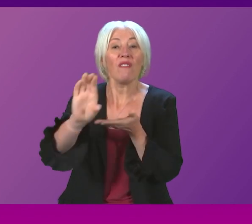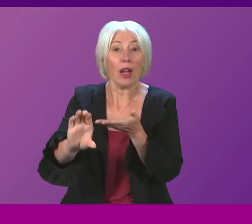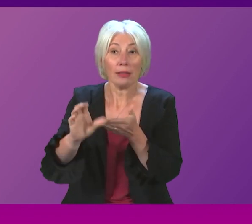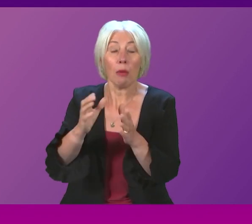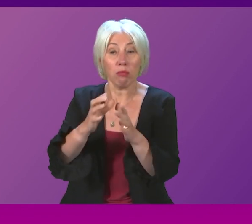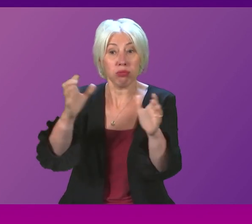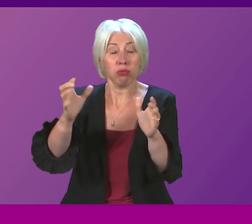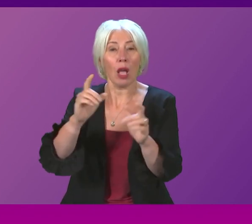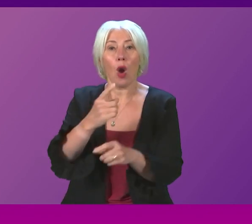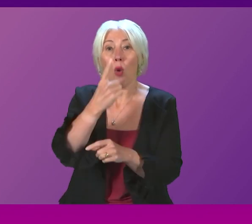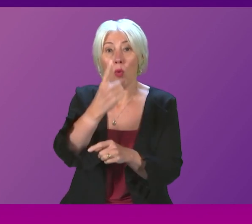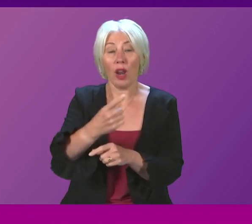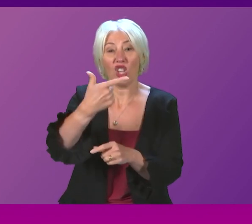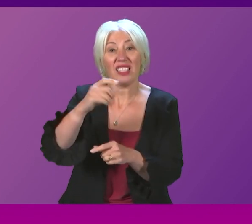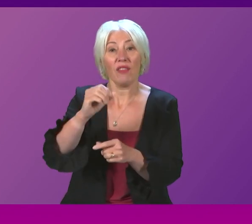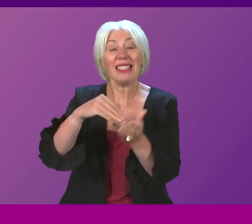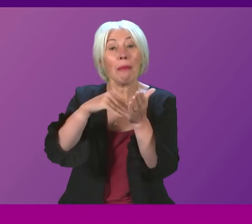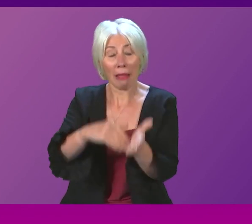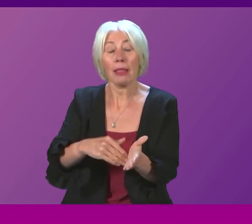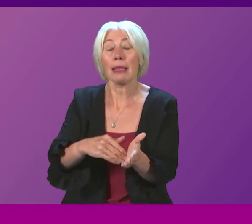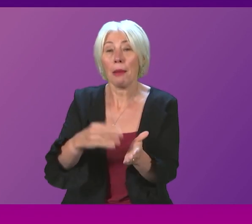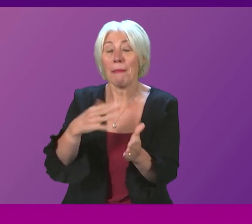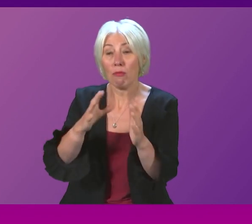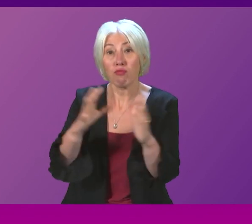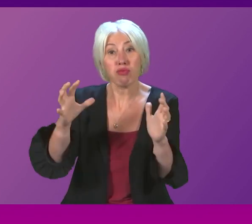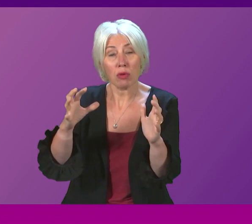to £170 million. Open the books! We have opened the books.